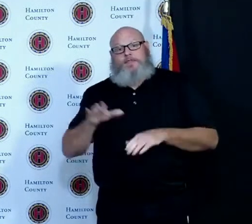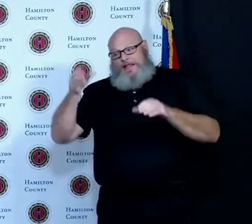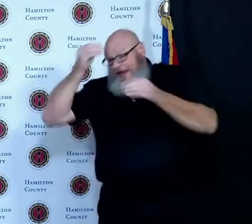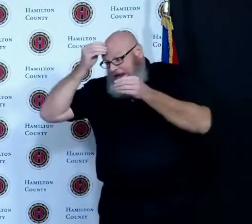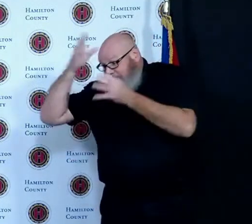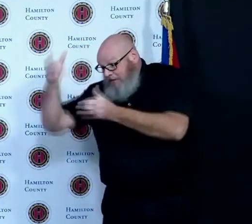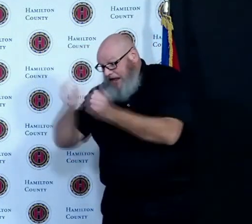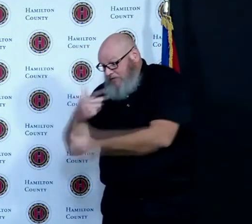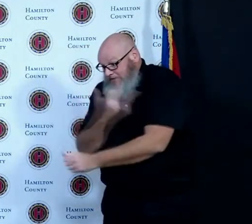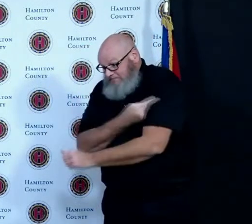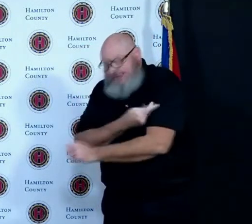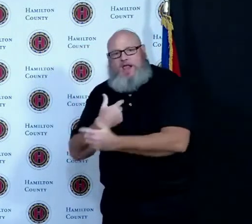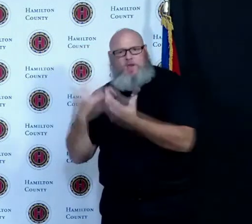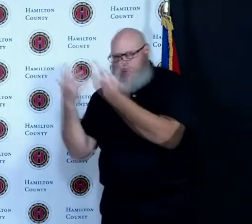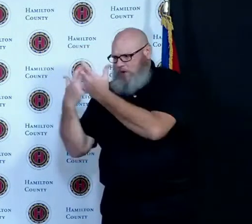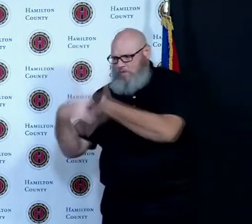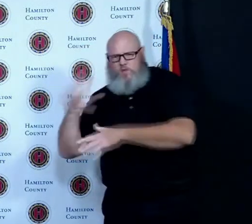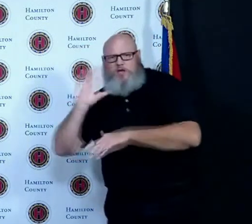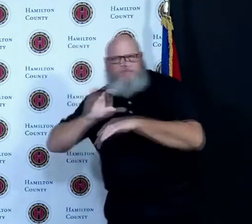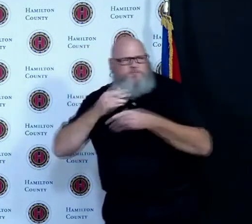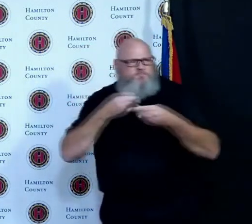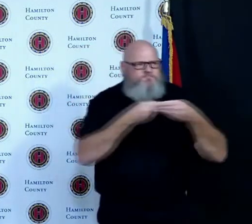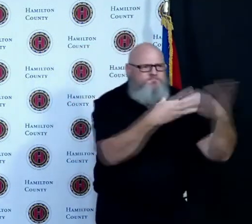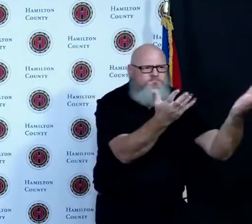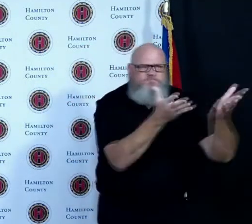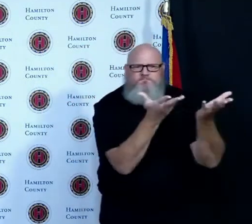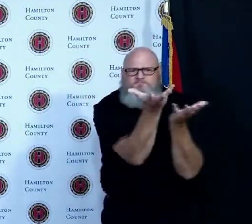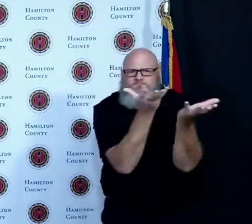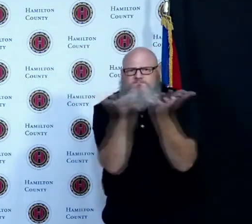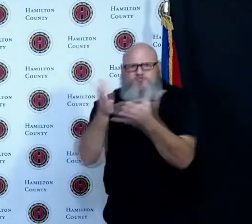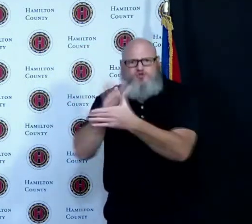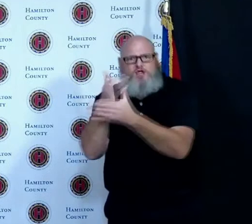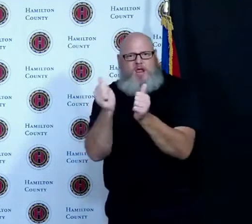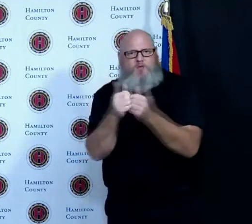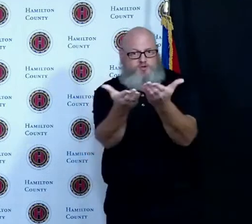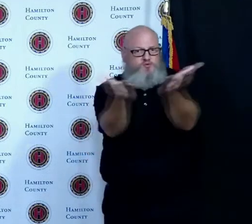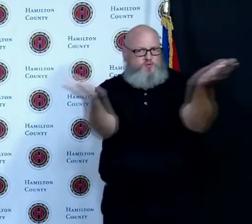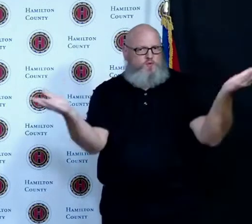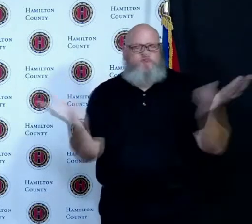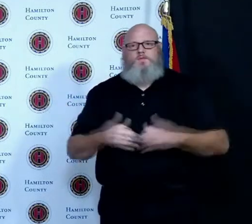you should get it as soon as you can we don't know yet when the state and federal governments will